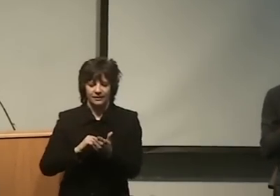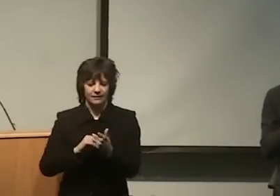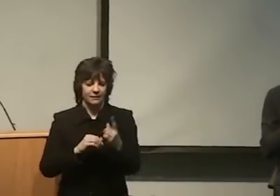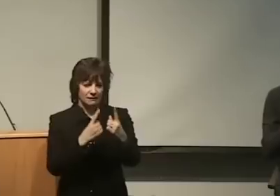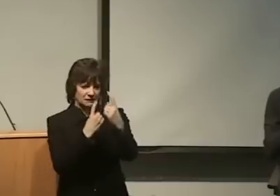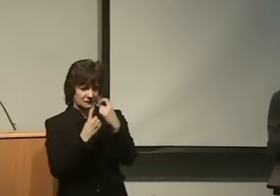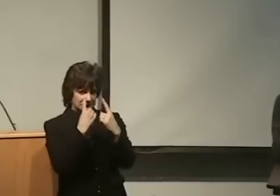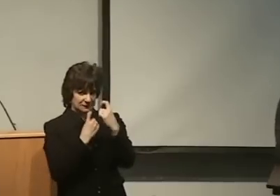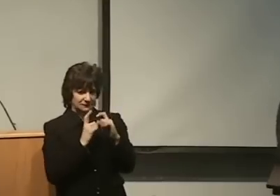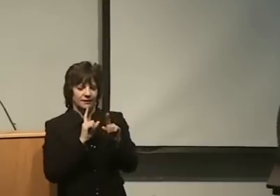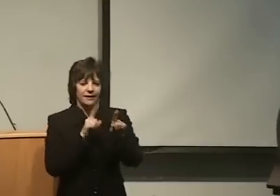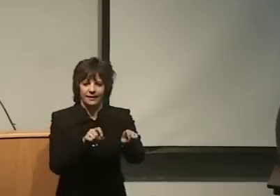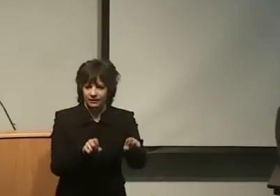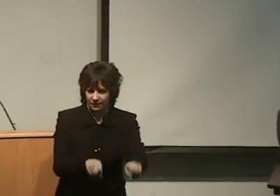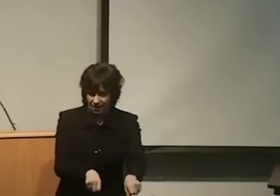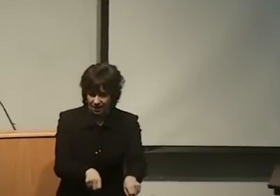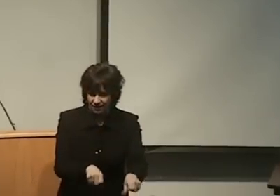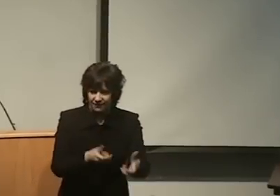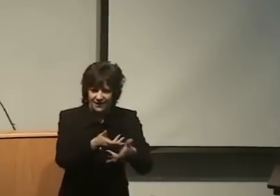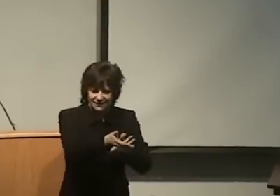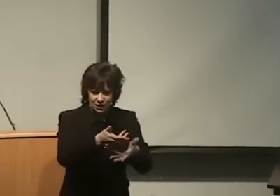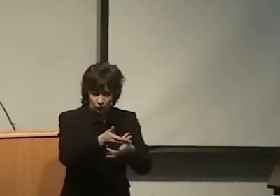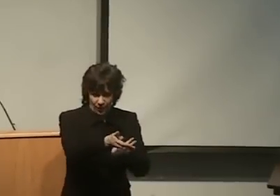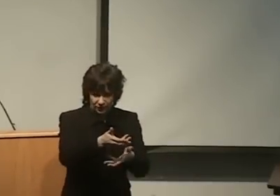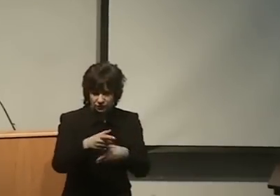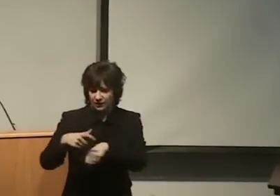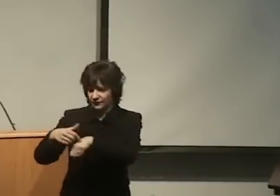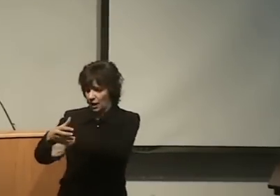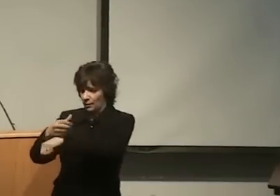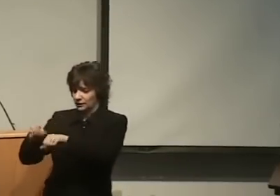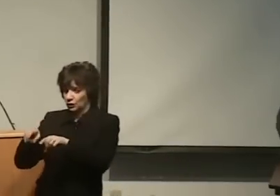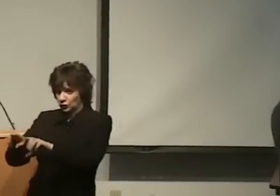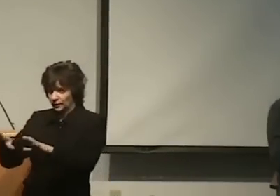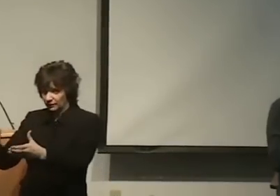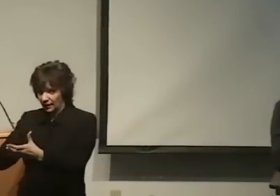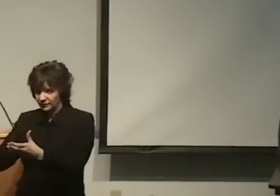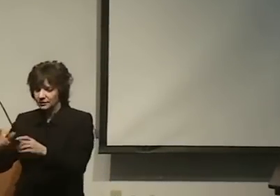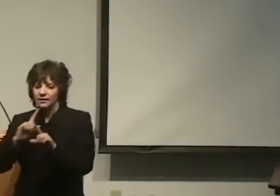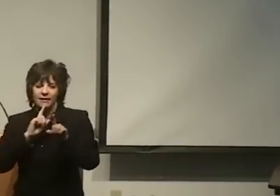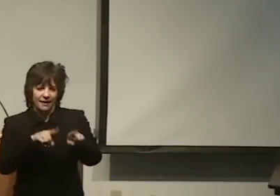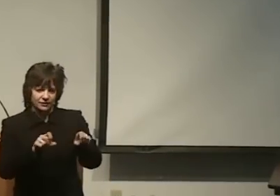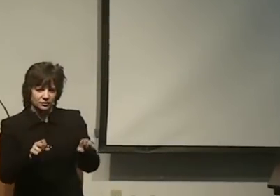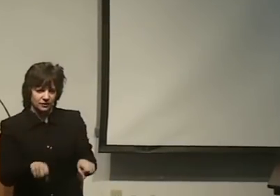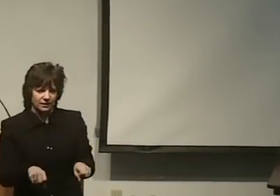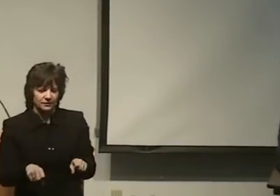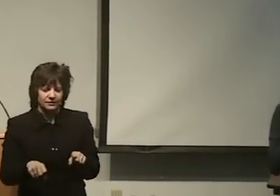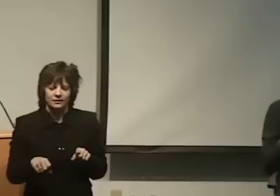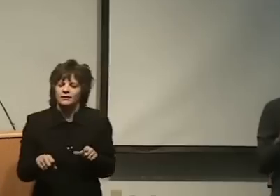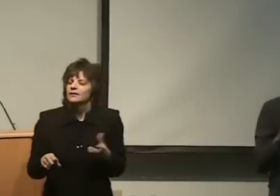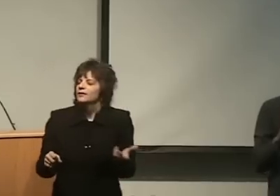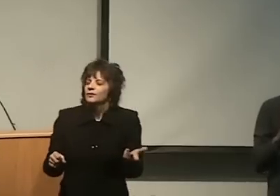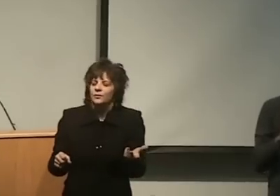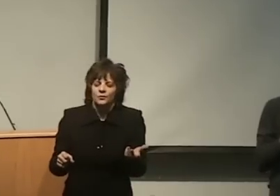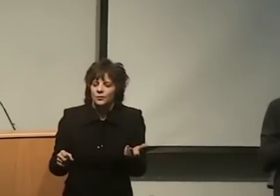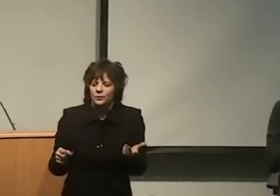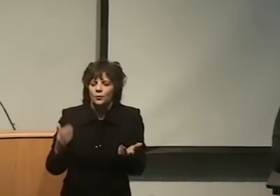that you don't have time to do in class. But simple stuff. We know that you're passionate about your subject matters.